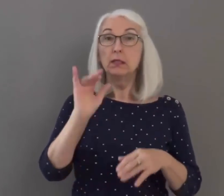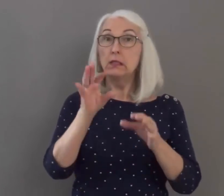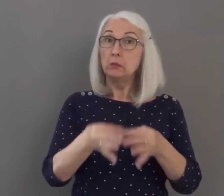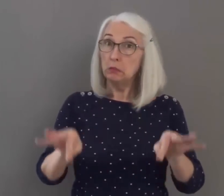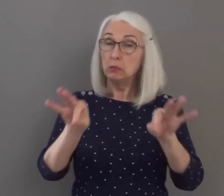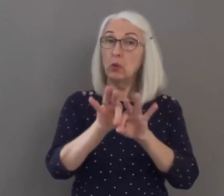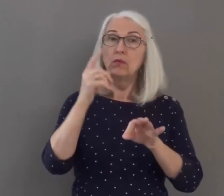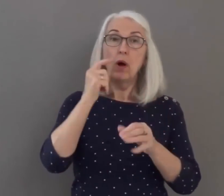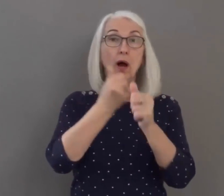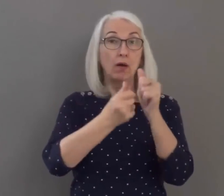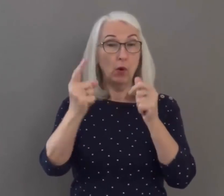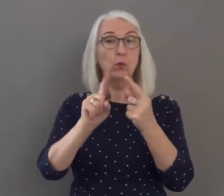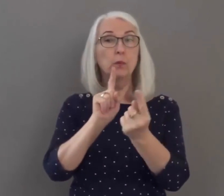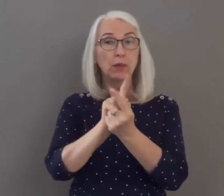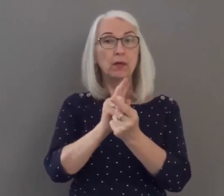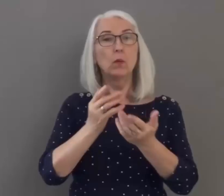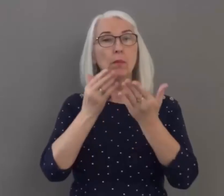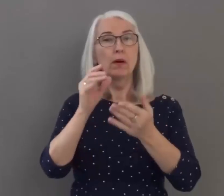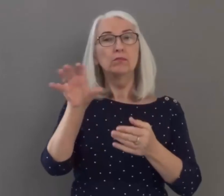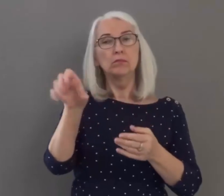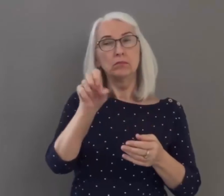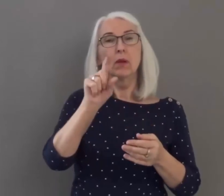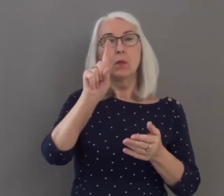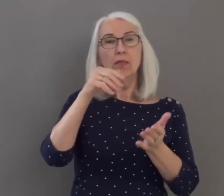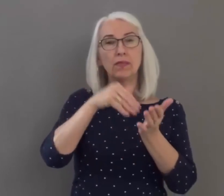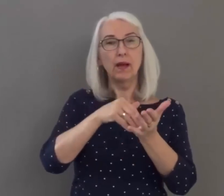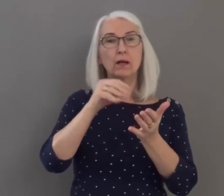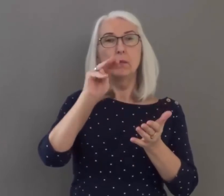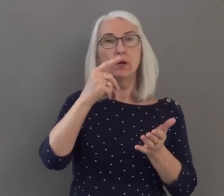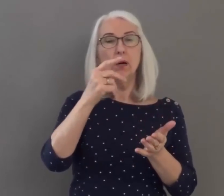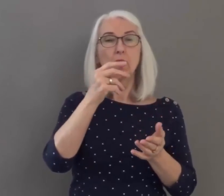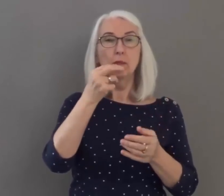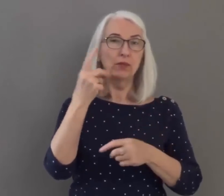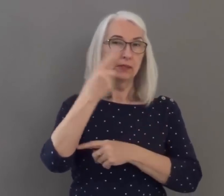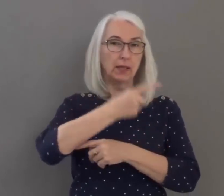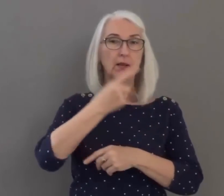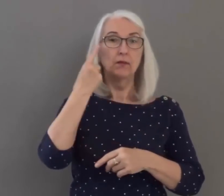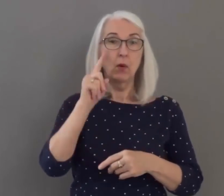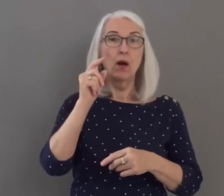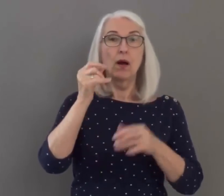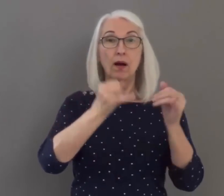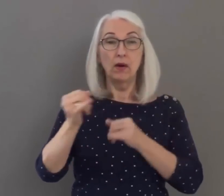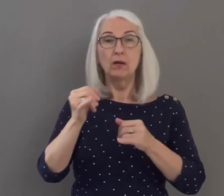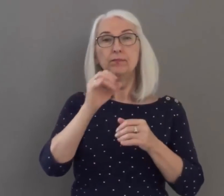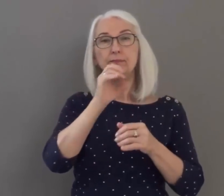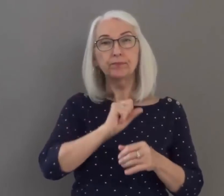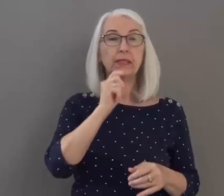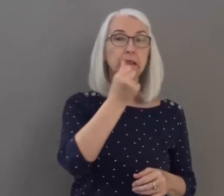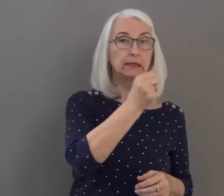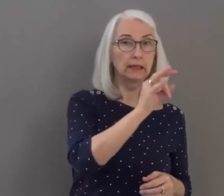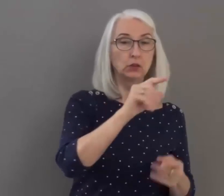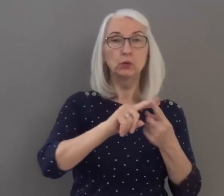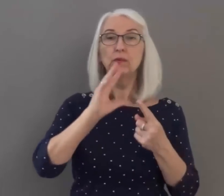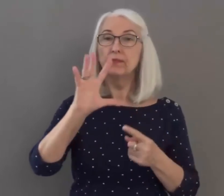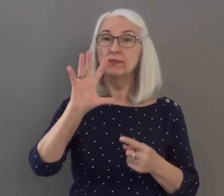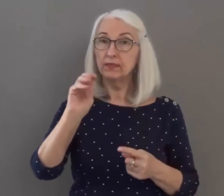It is important for everyone to meet the recommended intake of 1000 mg/day for individual’s ages 19 to 50 years